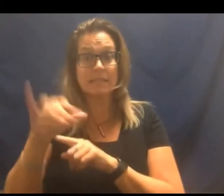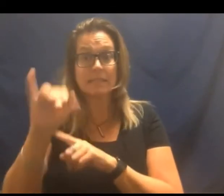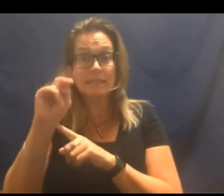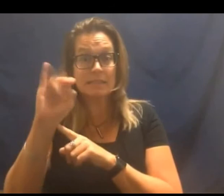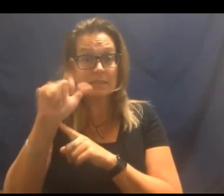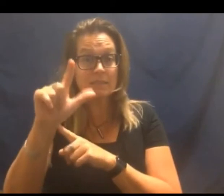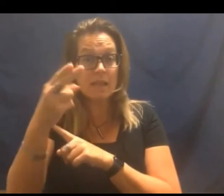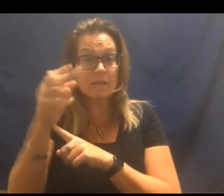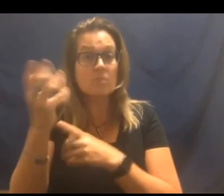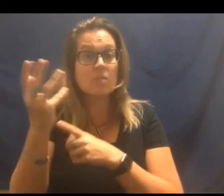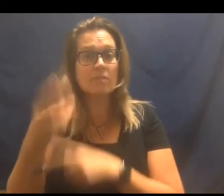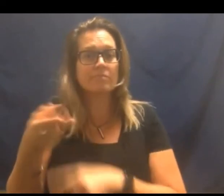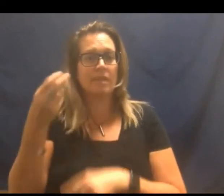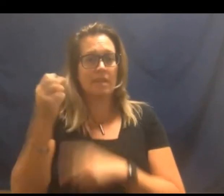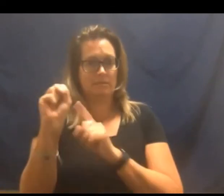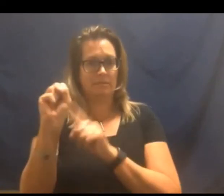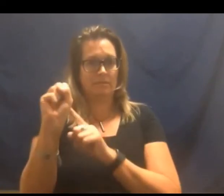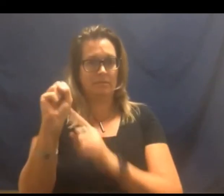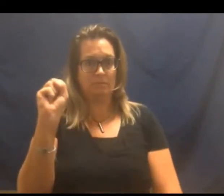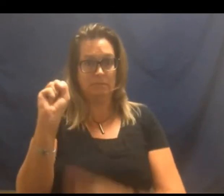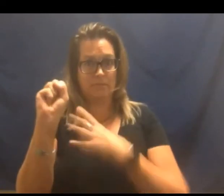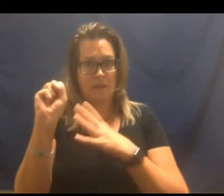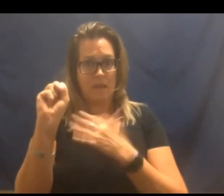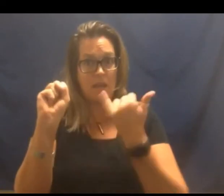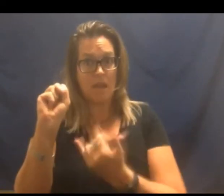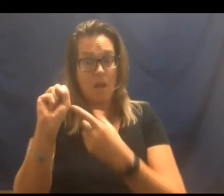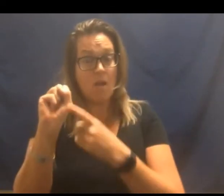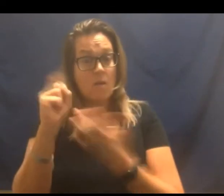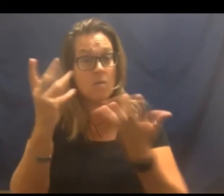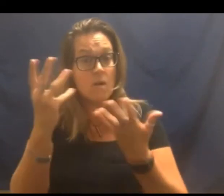on the slide you see the word UNDERSTAND and there is an "initial handshape" that's